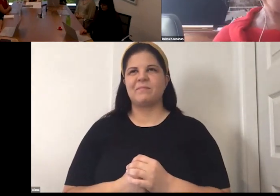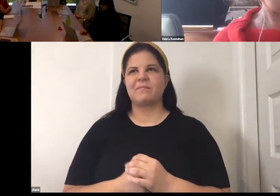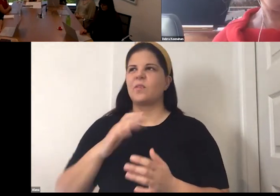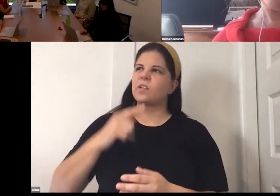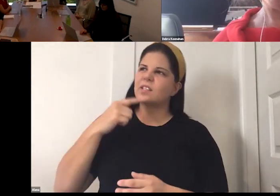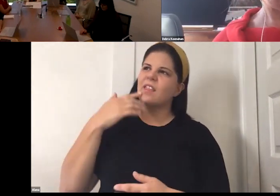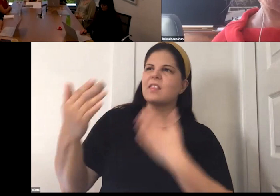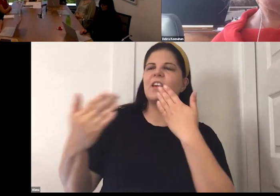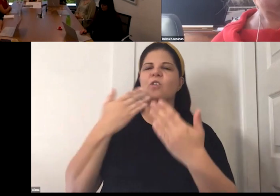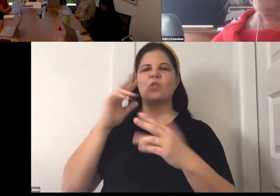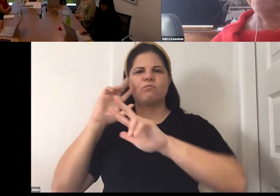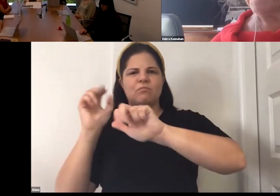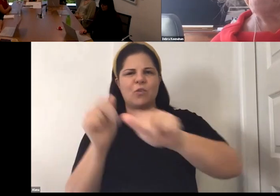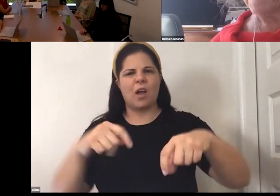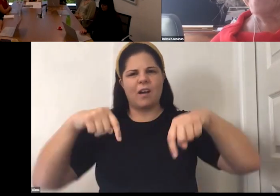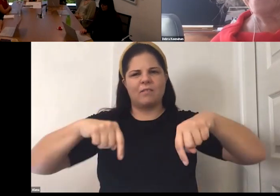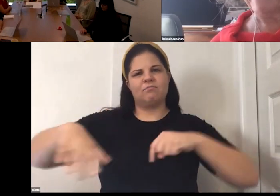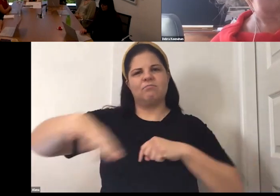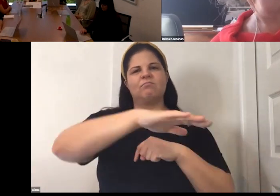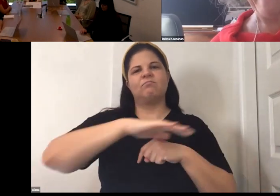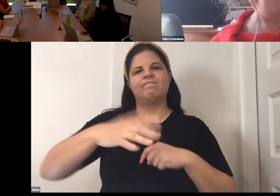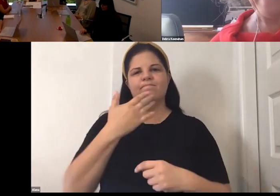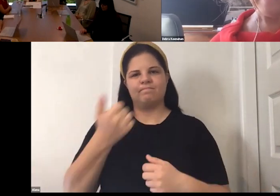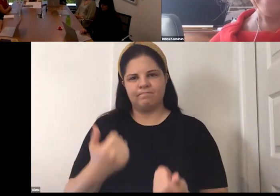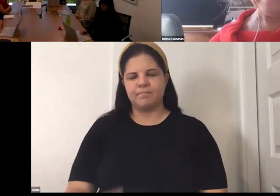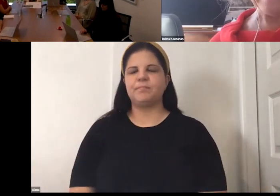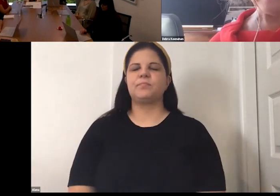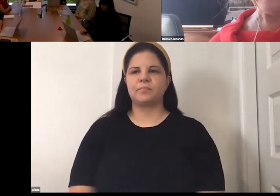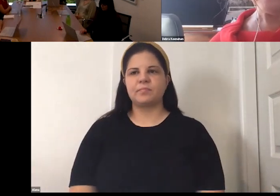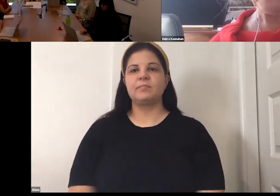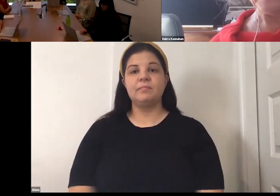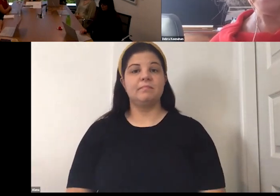them for their custodianship. Hi, everybody.